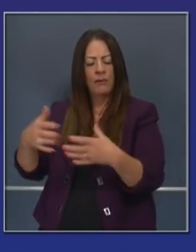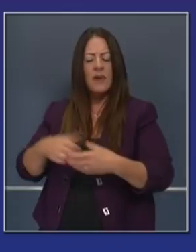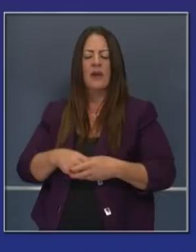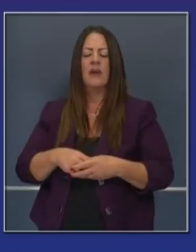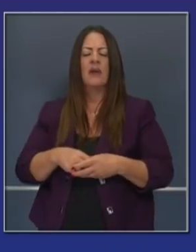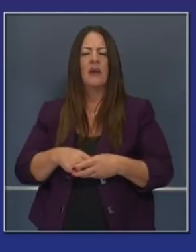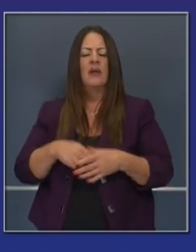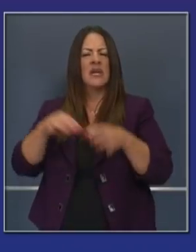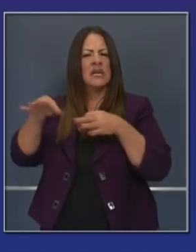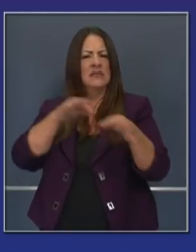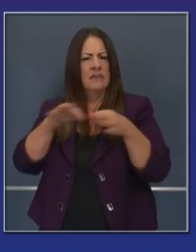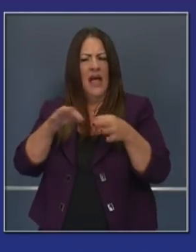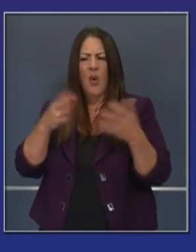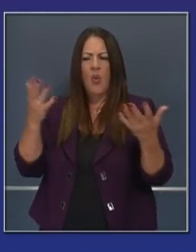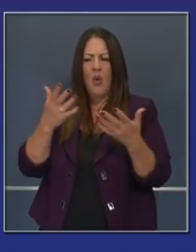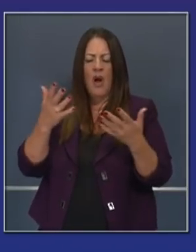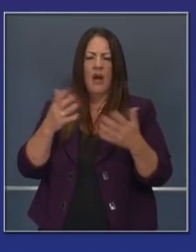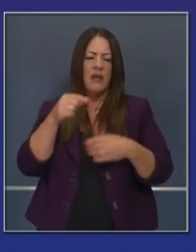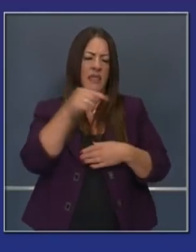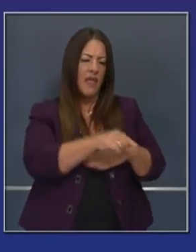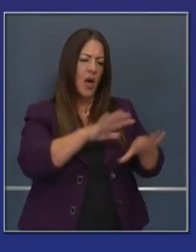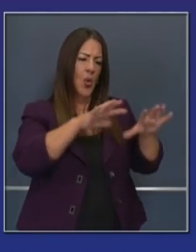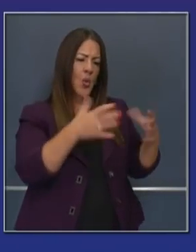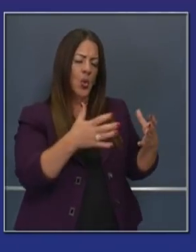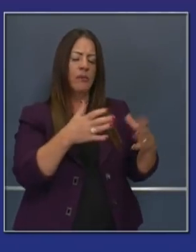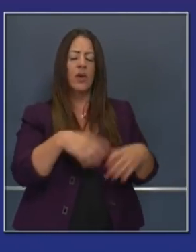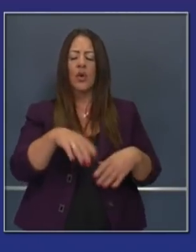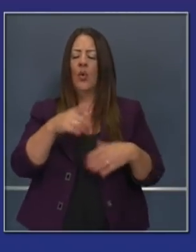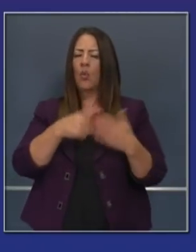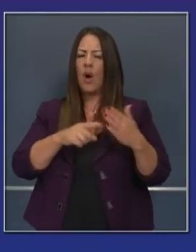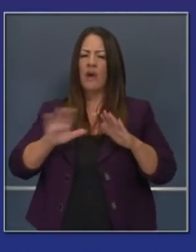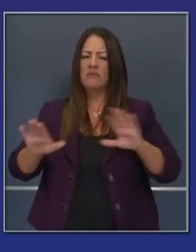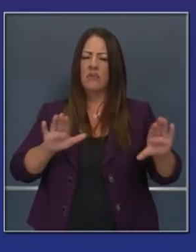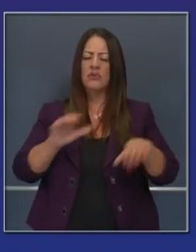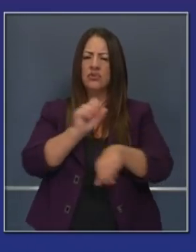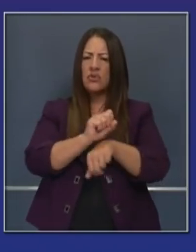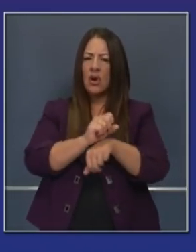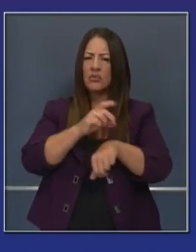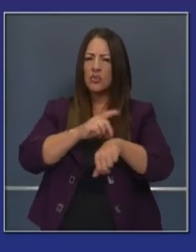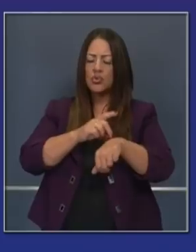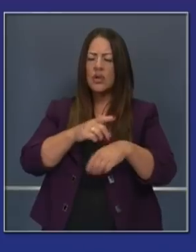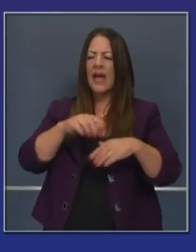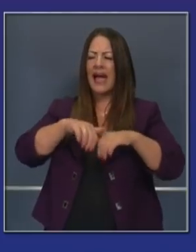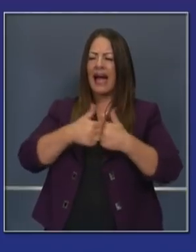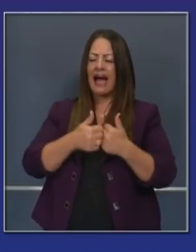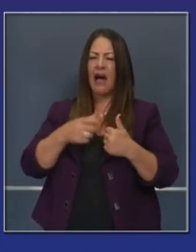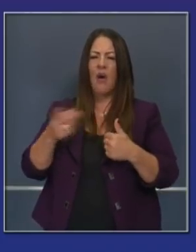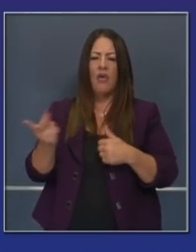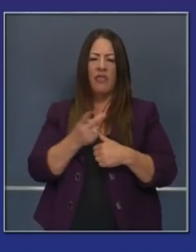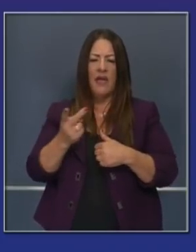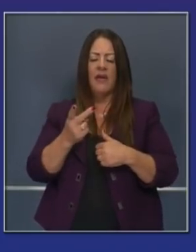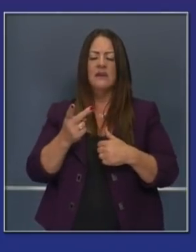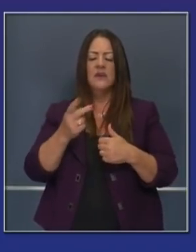DR. GALLY WILL COME UP. WE WILL TALK MORE ABOUT THIS GROUP IN COMPARISON AND